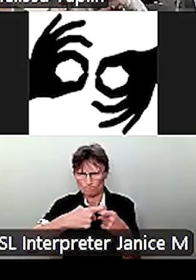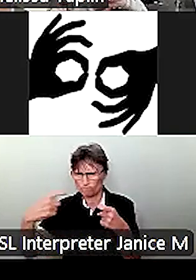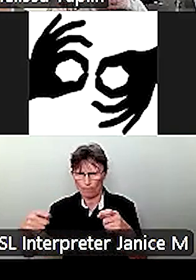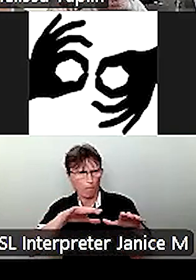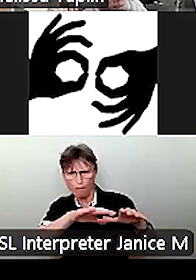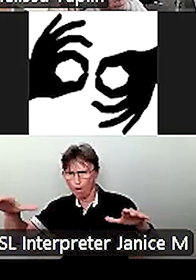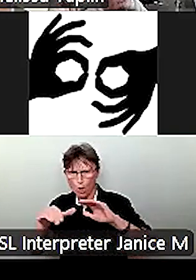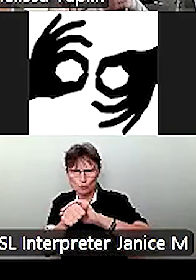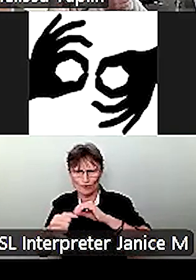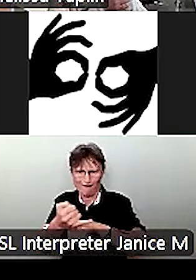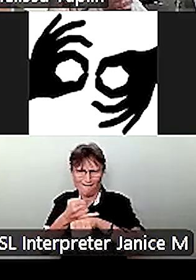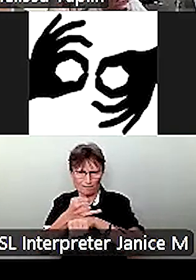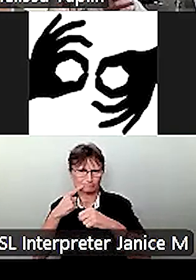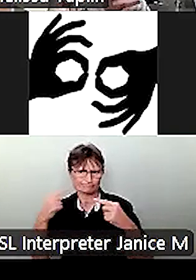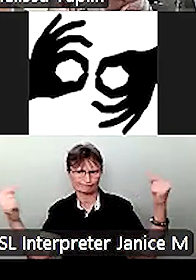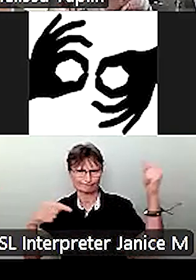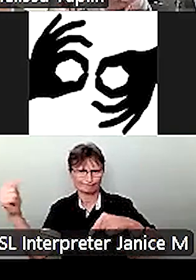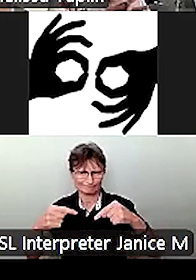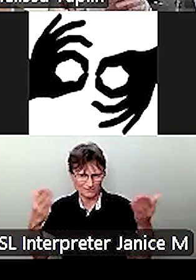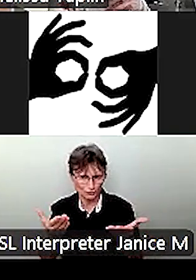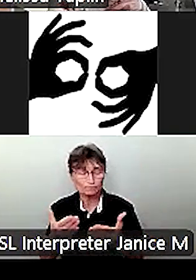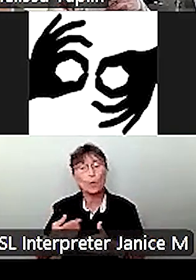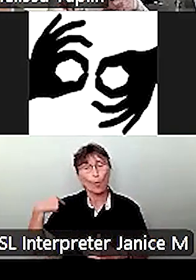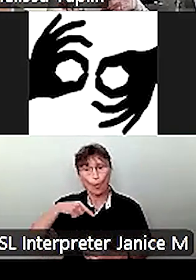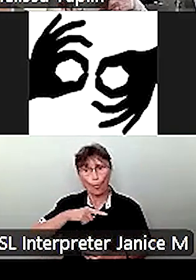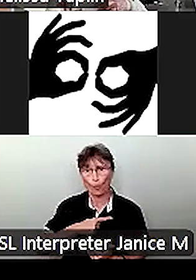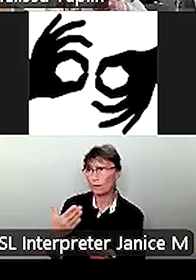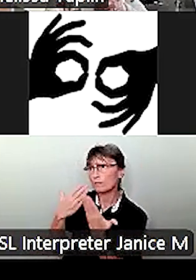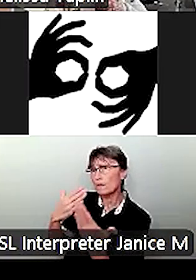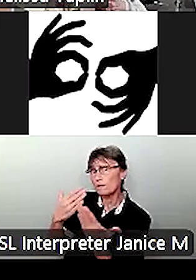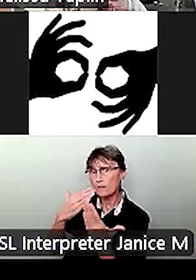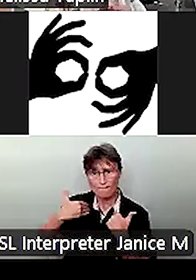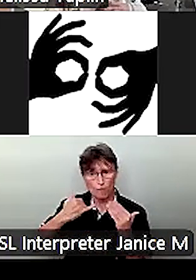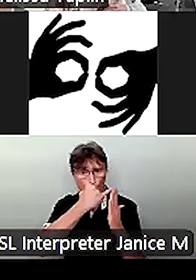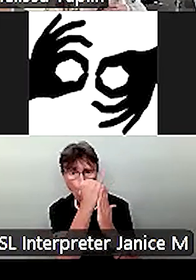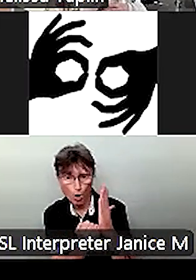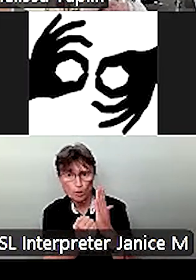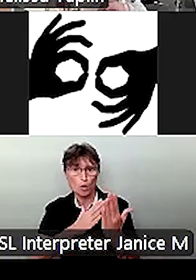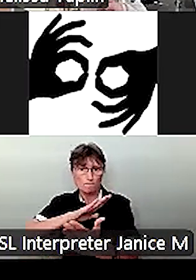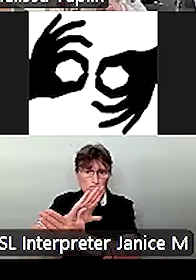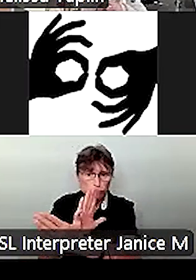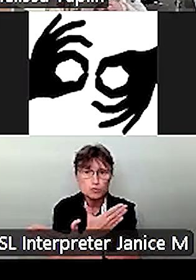program, that there has been art, music, dance and storytelling and ceremony on this land since